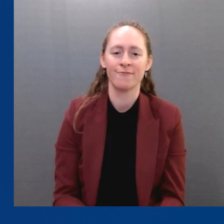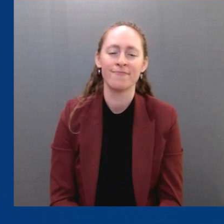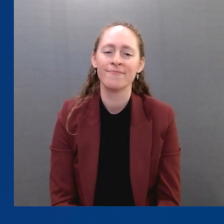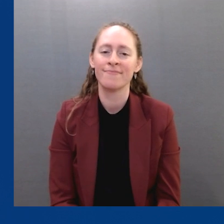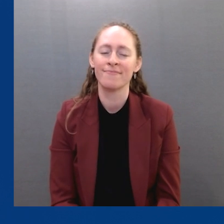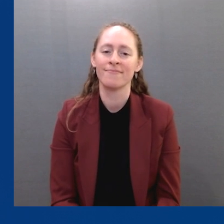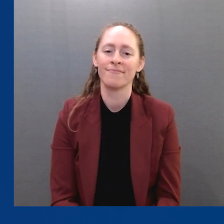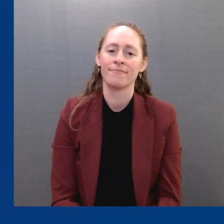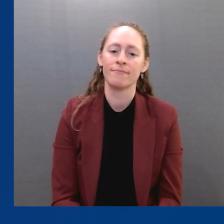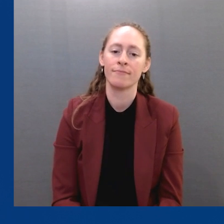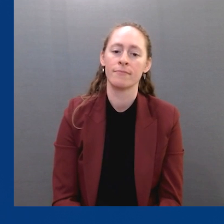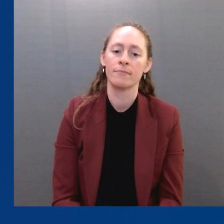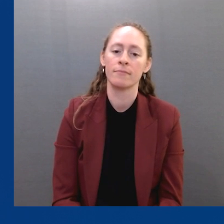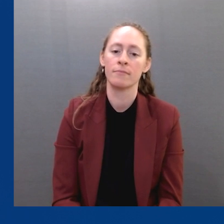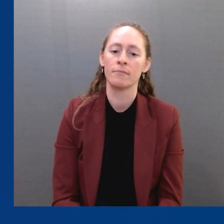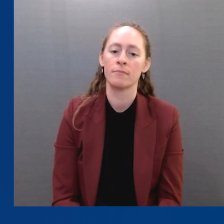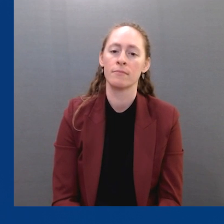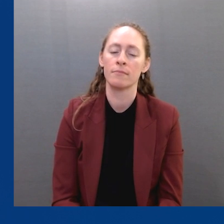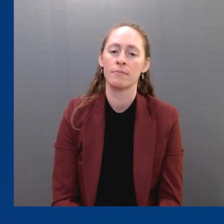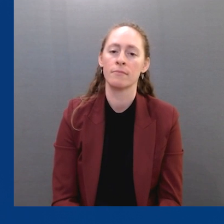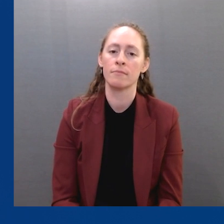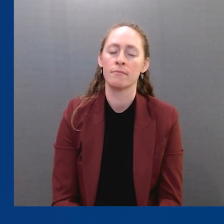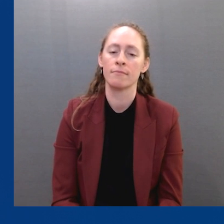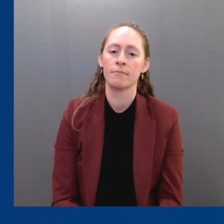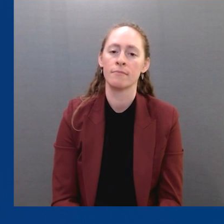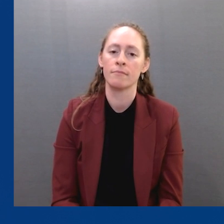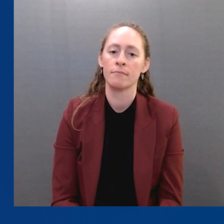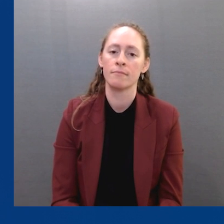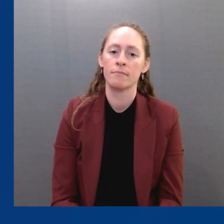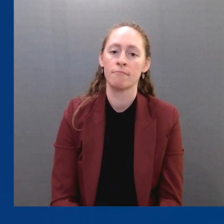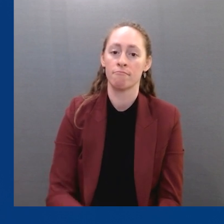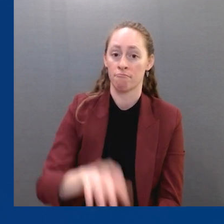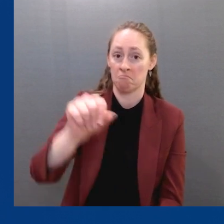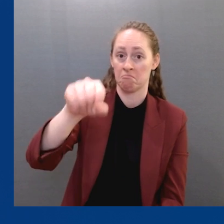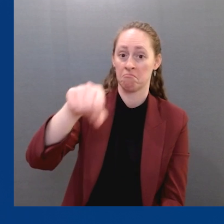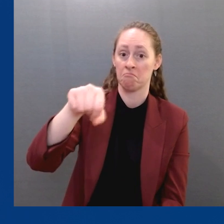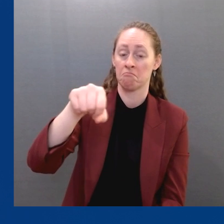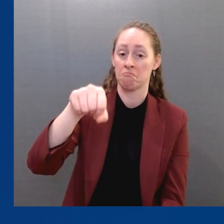as a step towards a pan betacoronavirus vaccine.